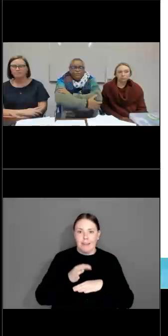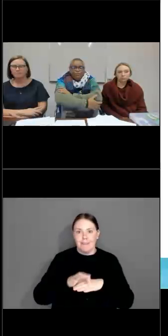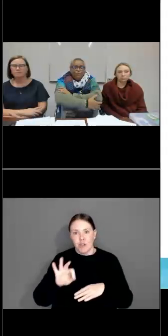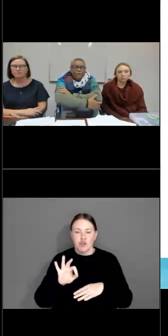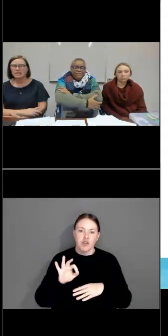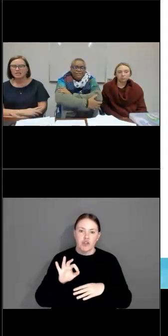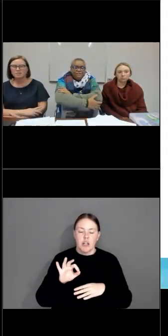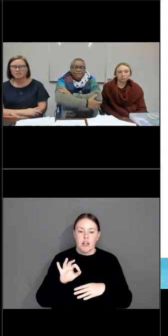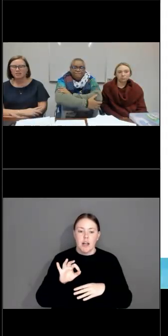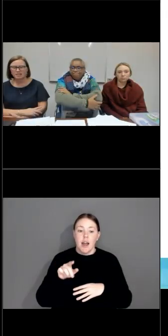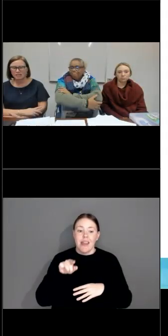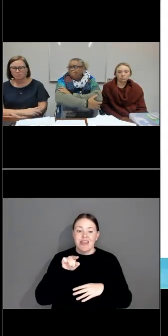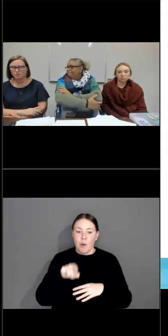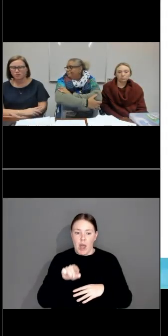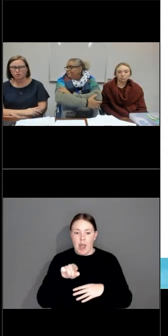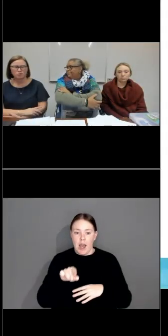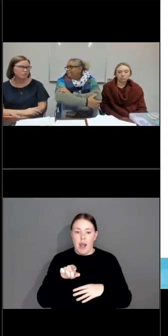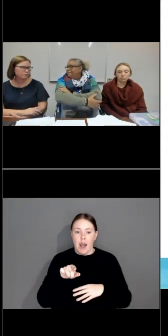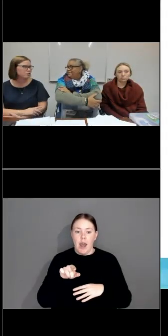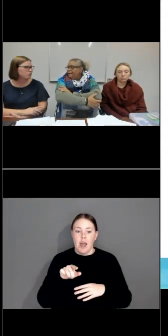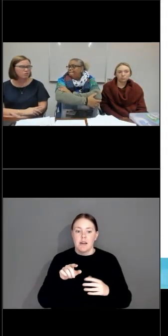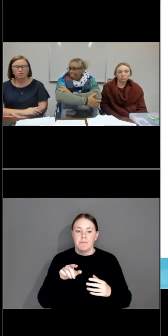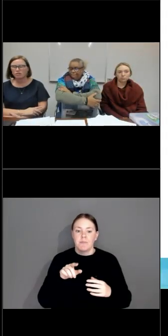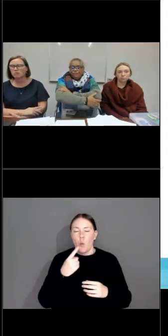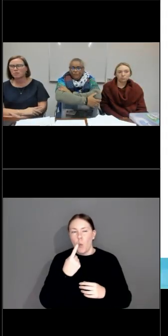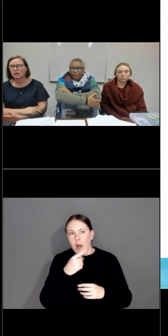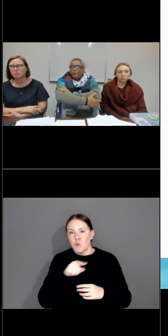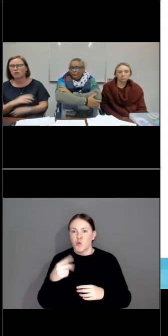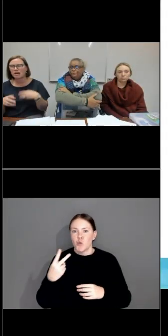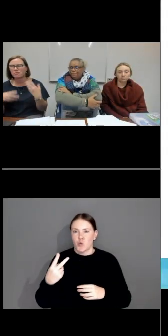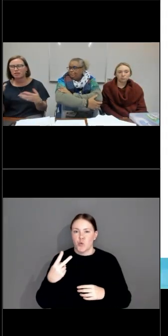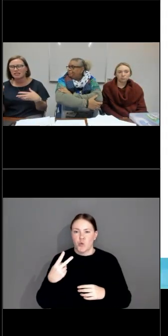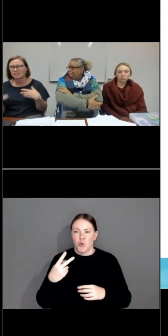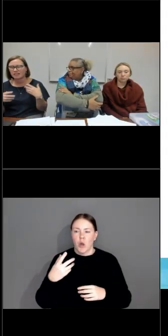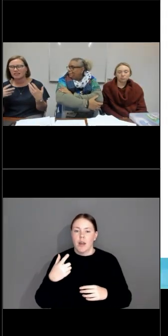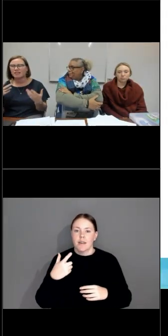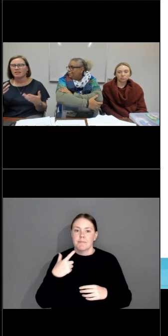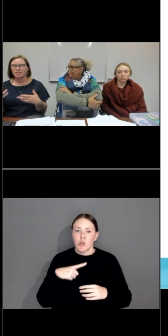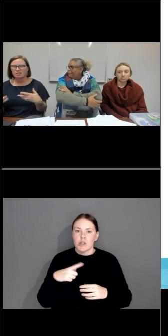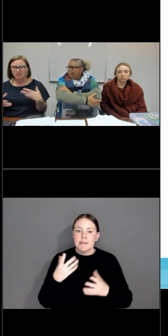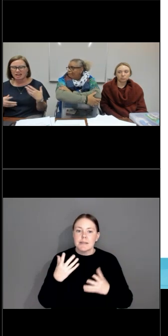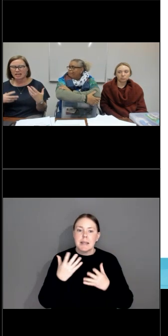process specific examples for your for your role people who may have already done the training and